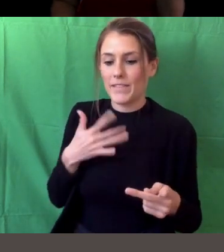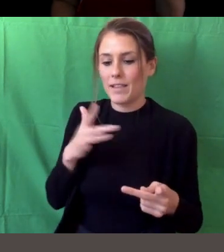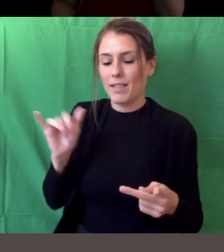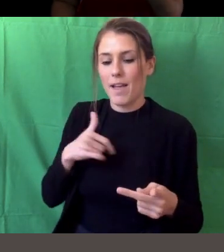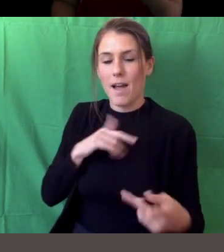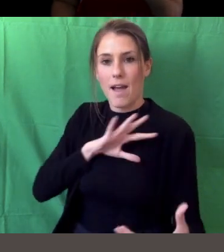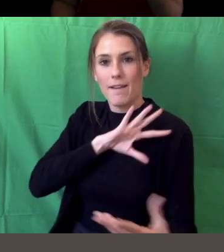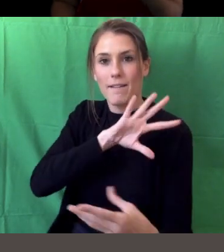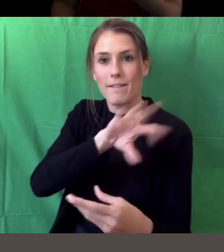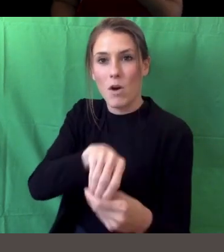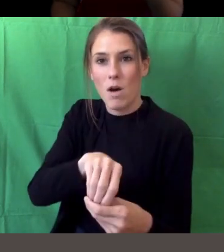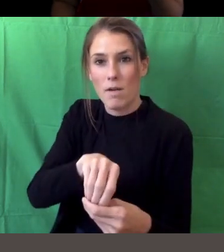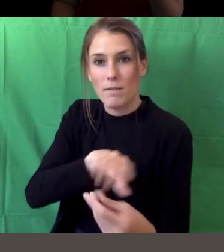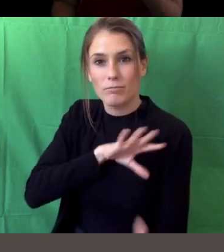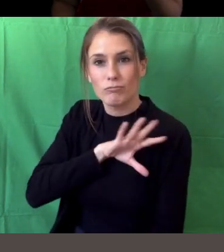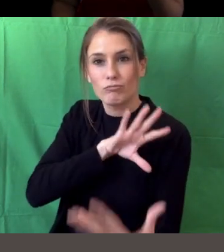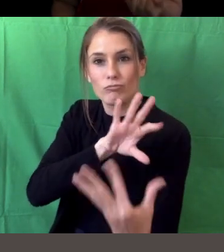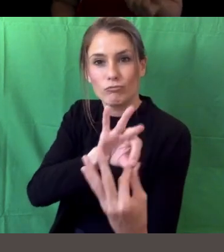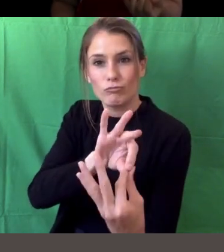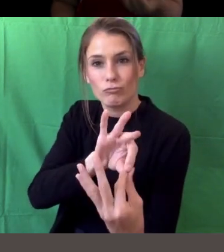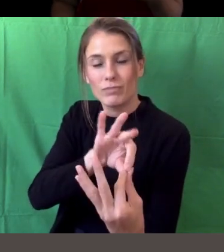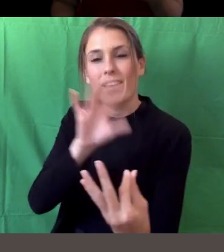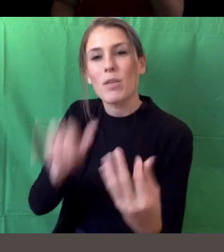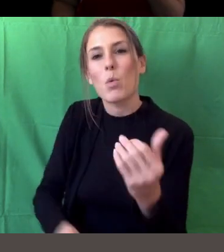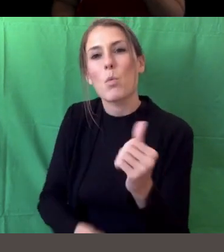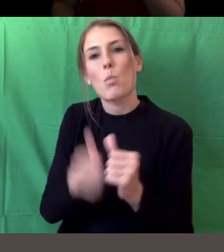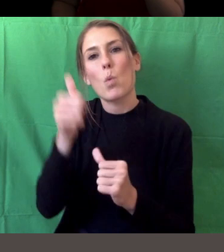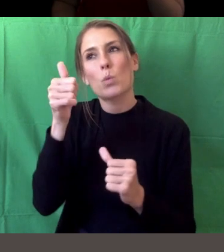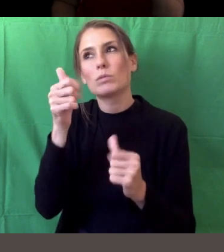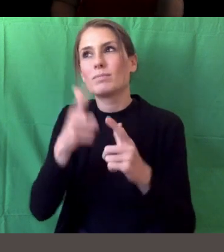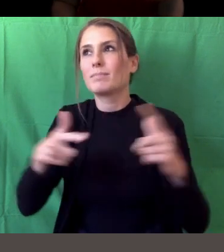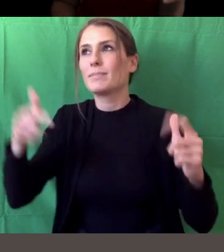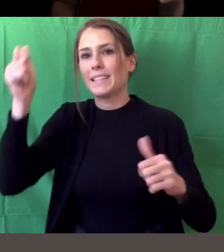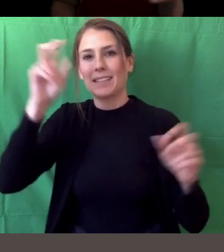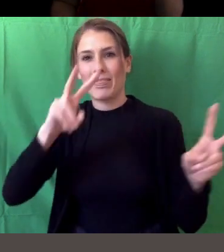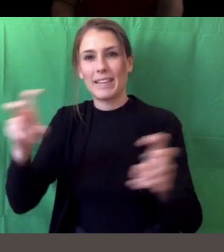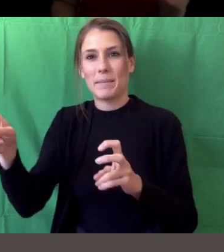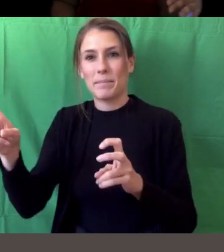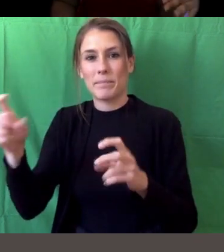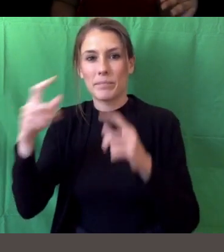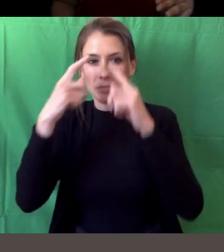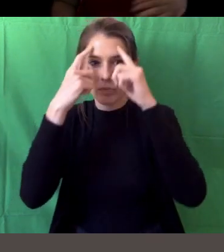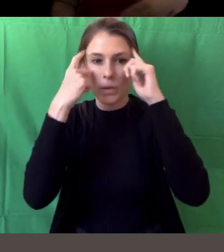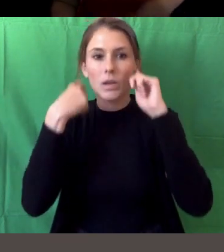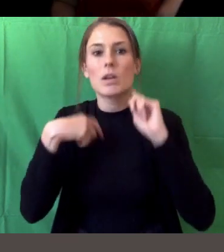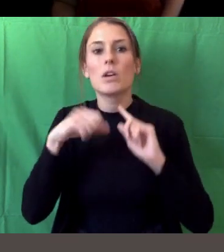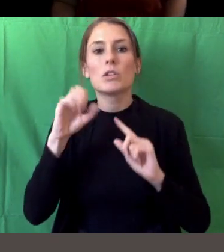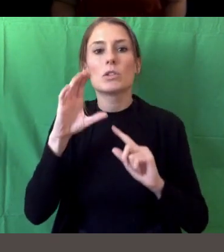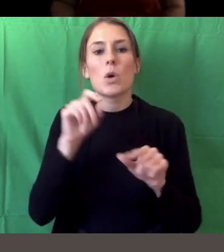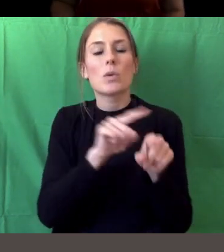where I feel like I belong. That was the most recurring theme.